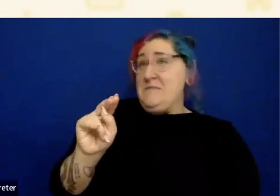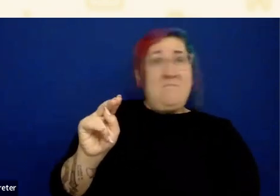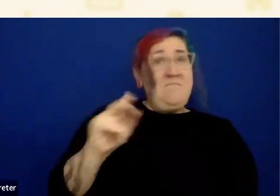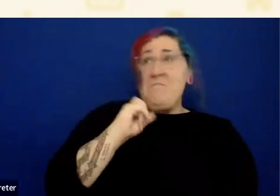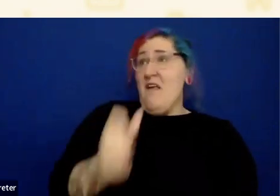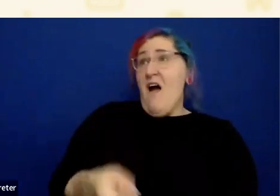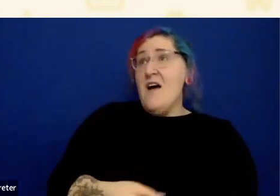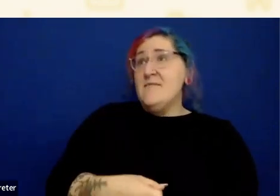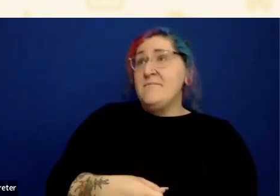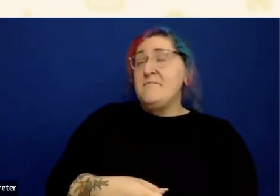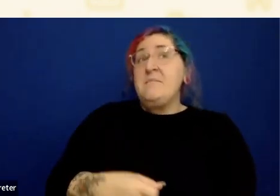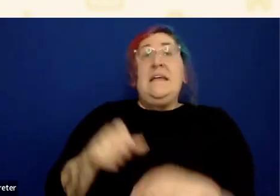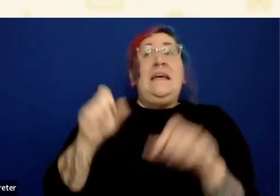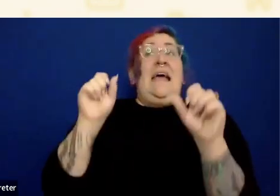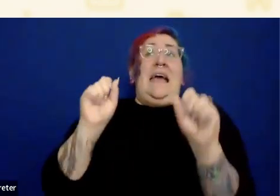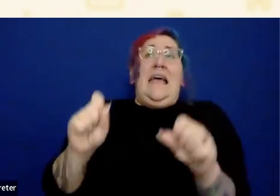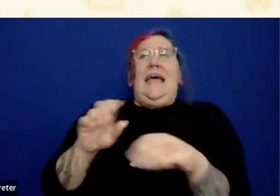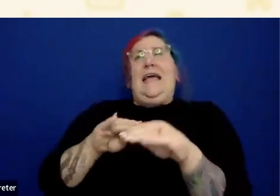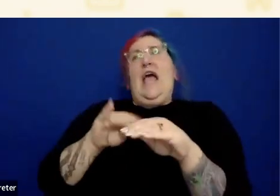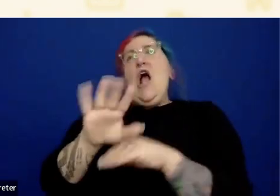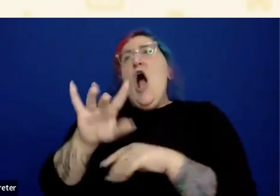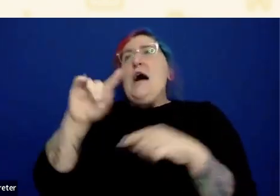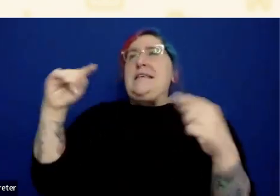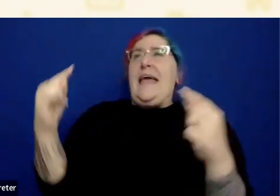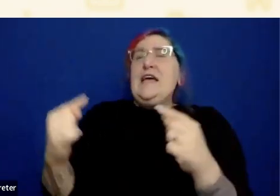or who have nausea triggered from motion.